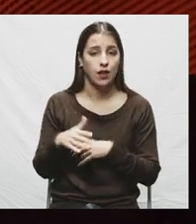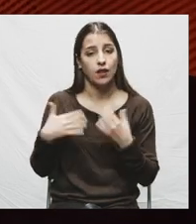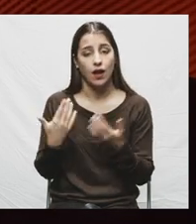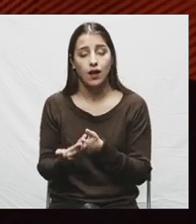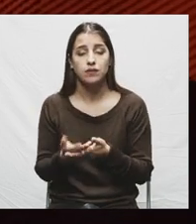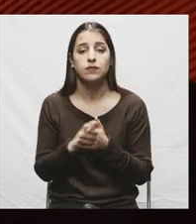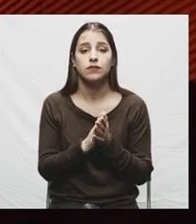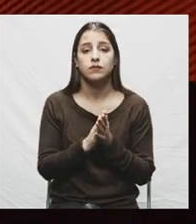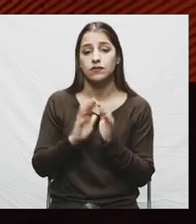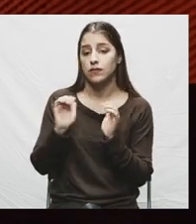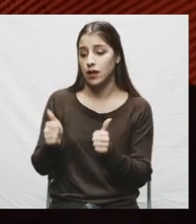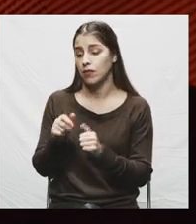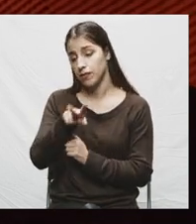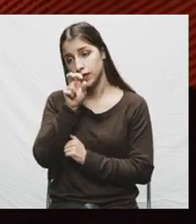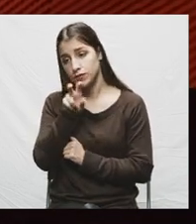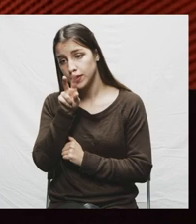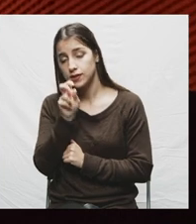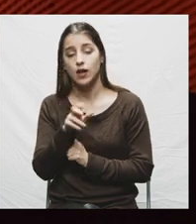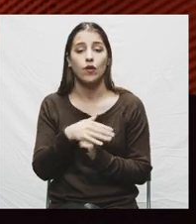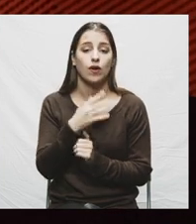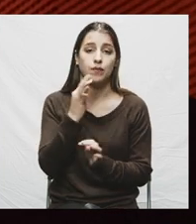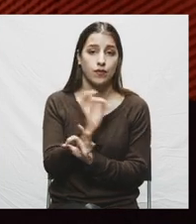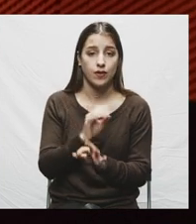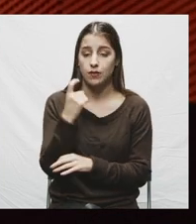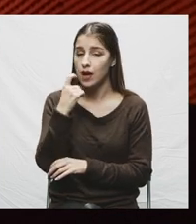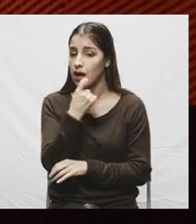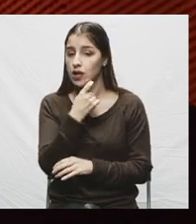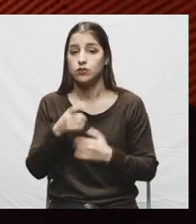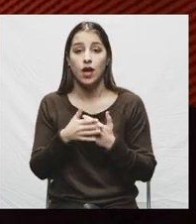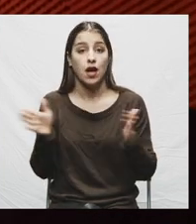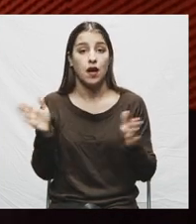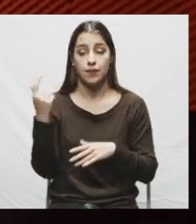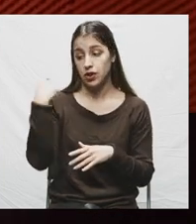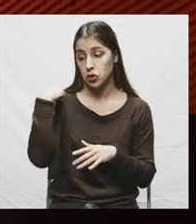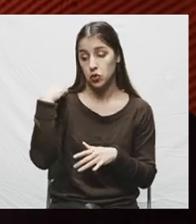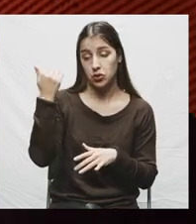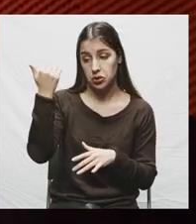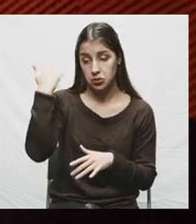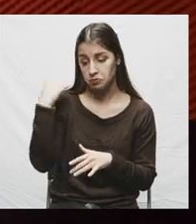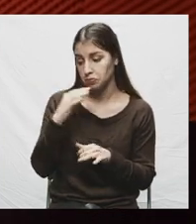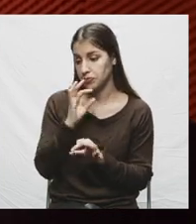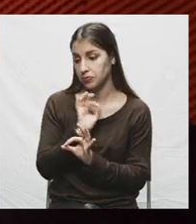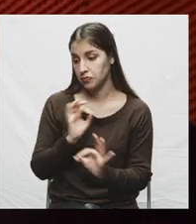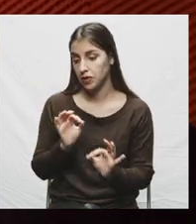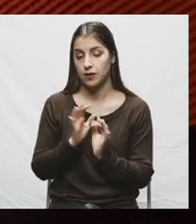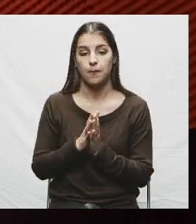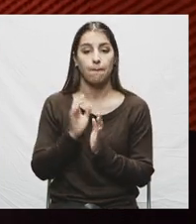so it’ll help me with that. It’s great for breathing, for asthma, it'll open my back more. It’s a super complete sport, so great!